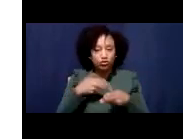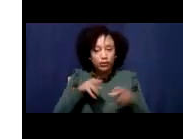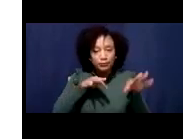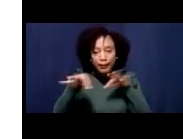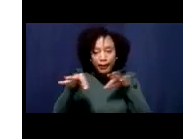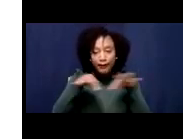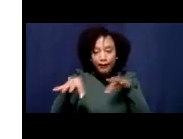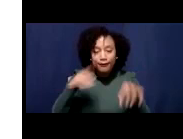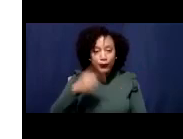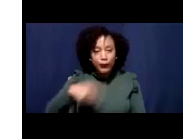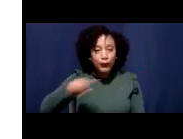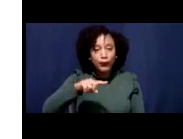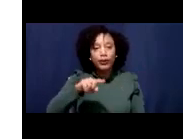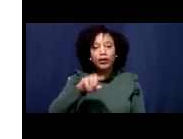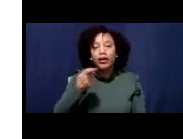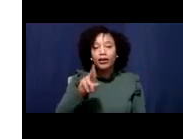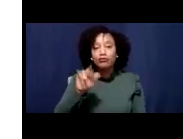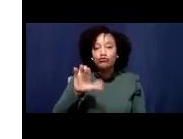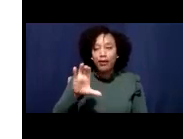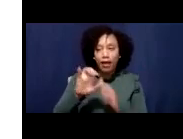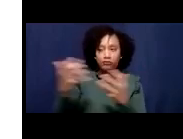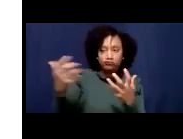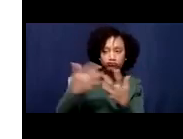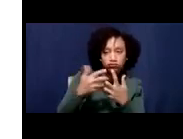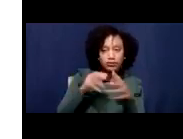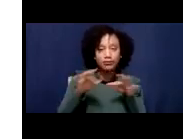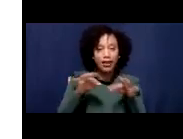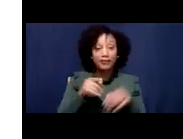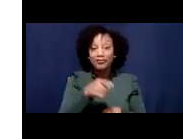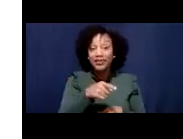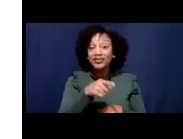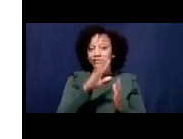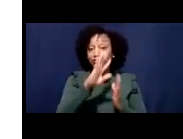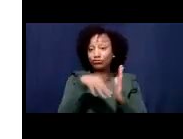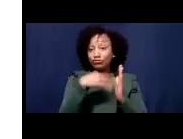and how MRAC fits into it. This is a flow chart that runs from top to bottom